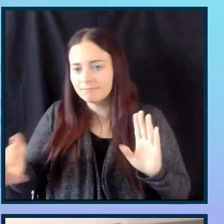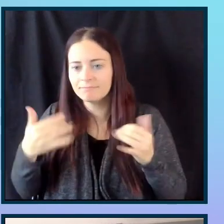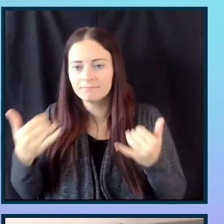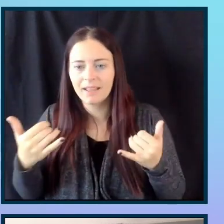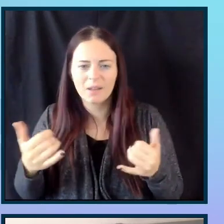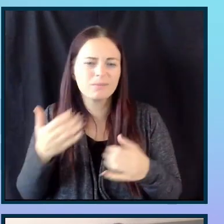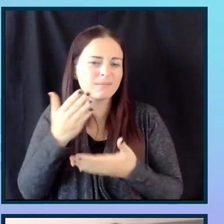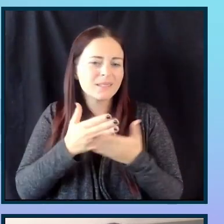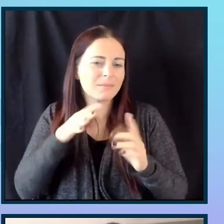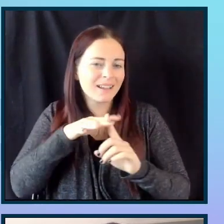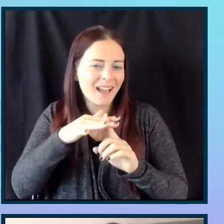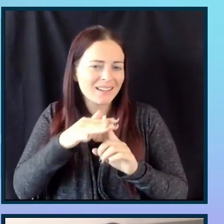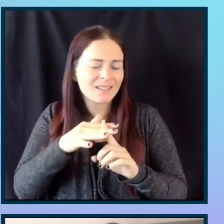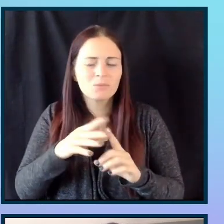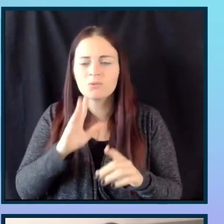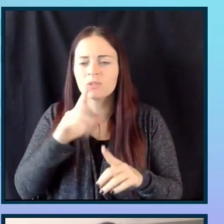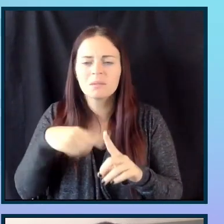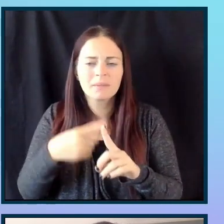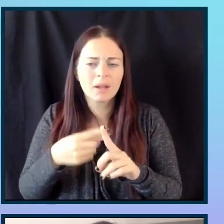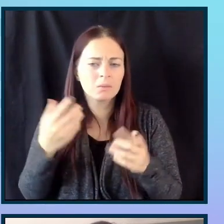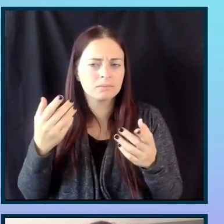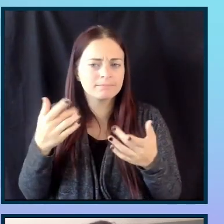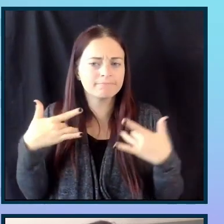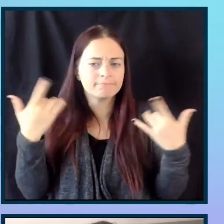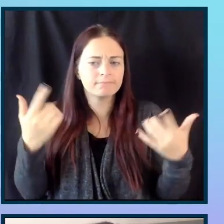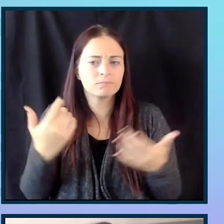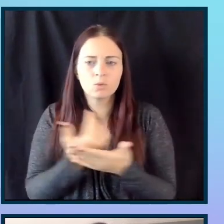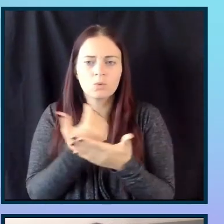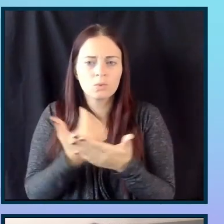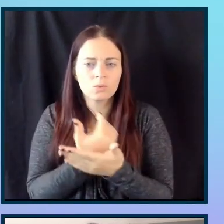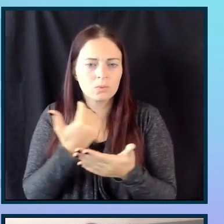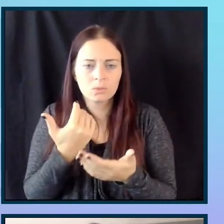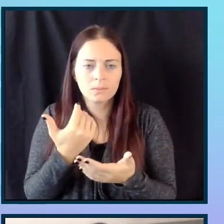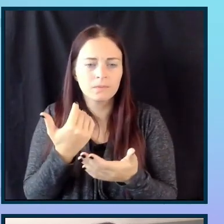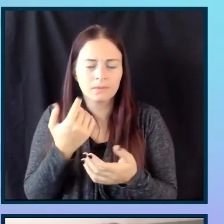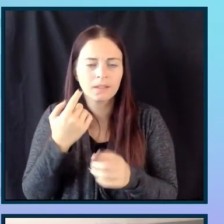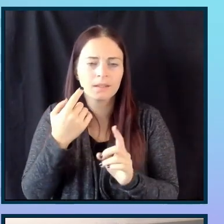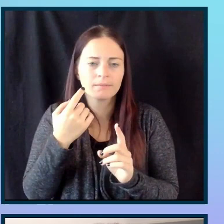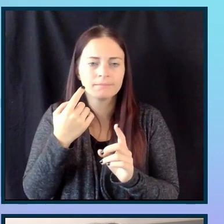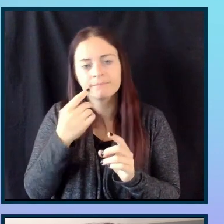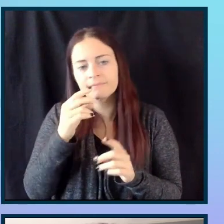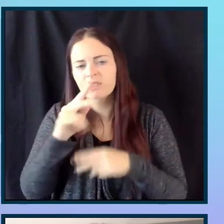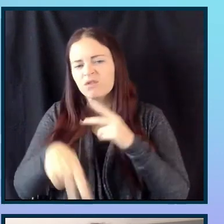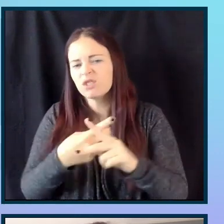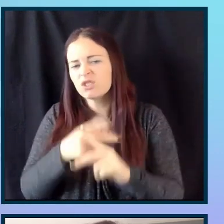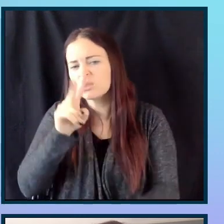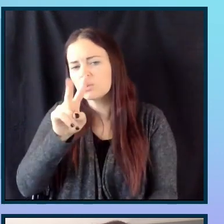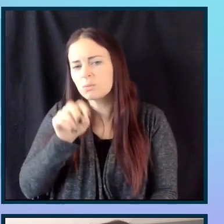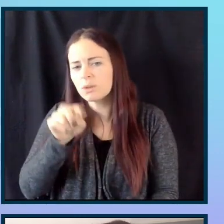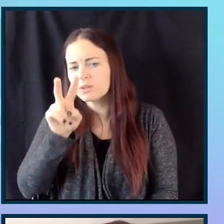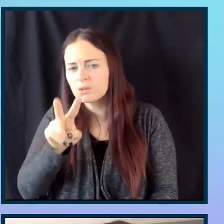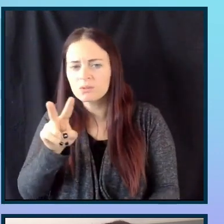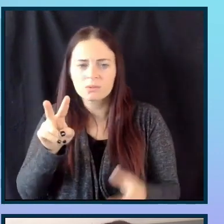in the Web Content Accessibility Guidelines version 2.2 with criteria, how to test them.